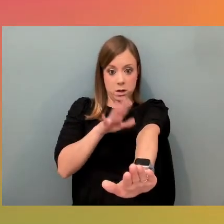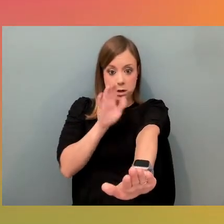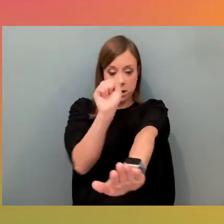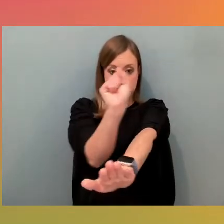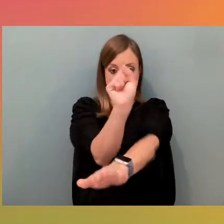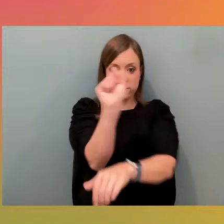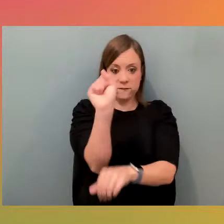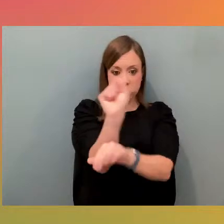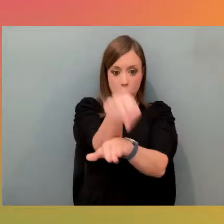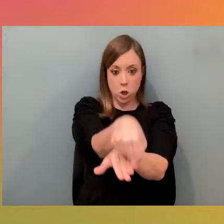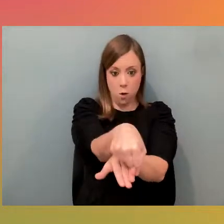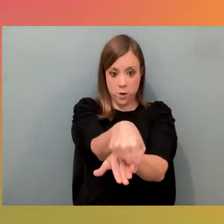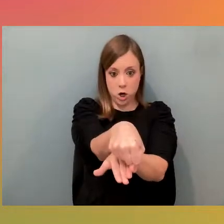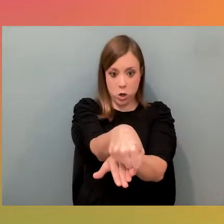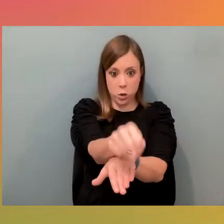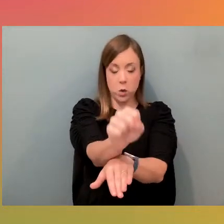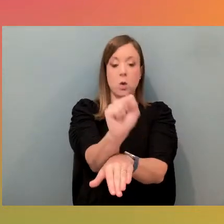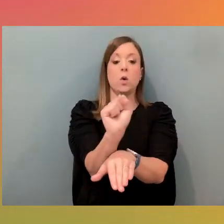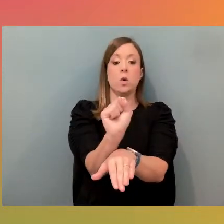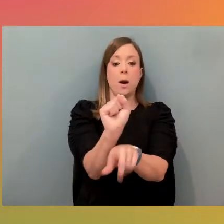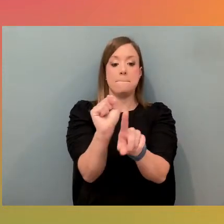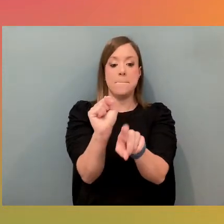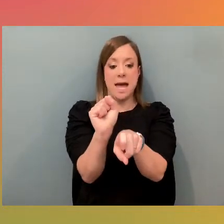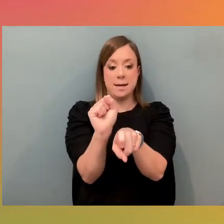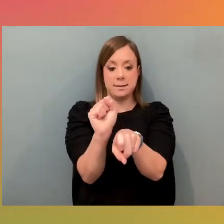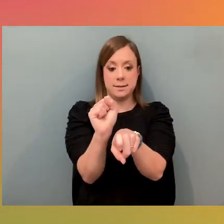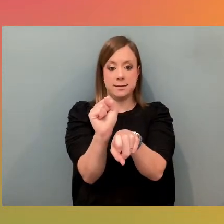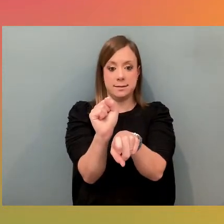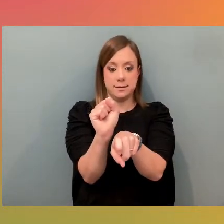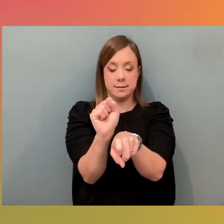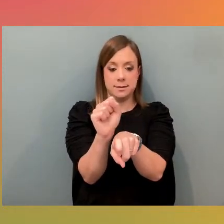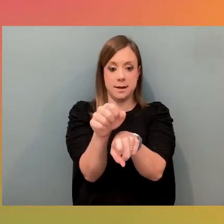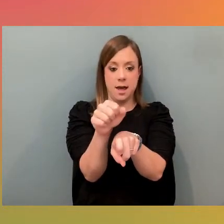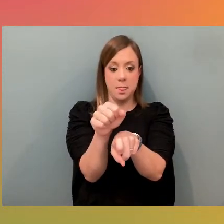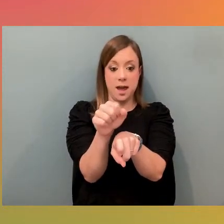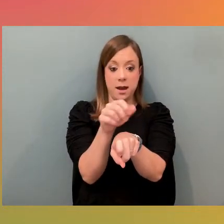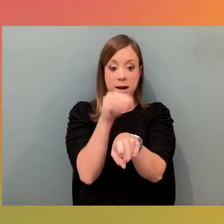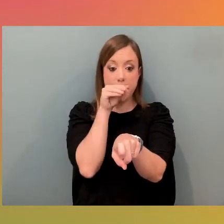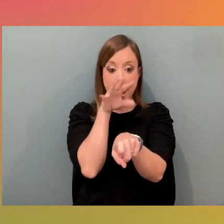FORWARD. EXHALE EXTEND ANY AMOUNT RELAX